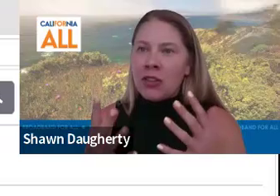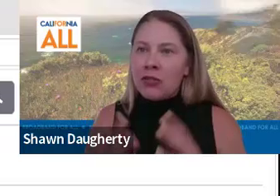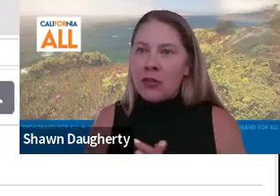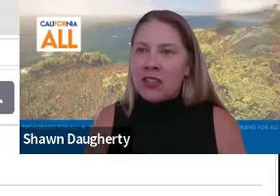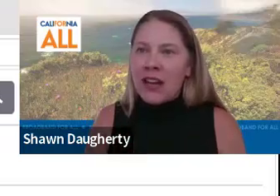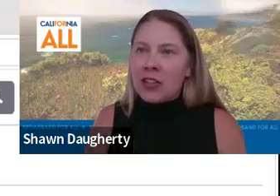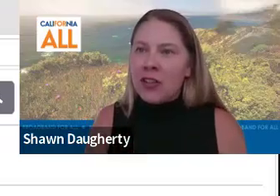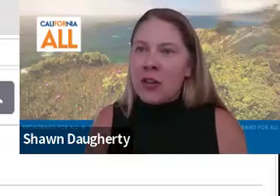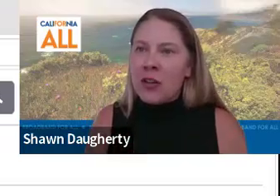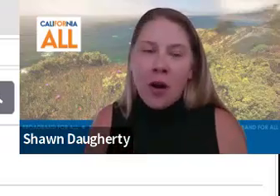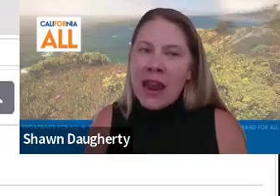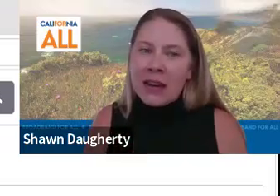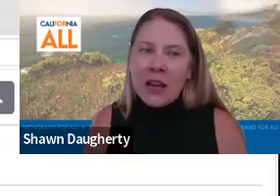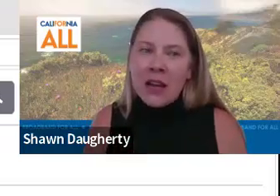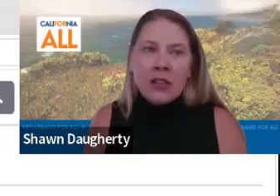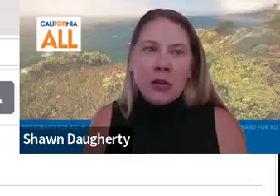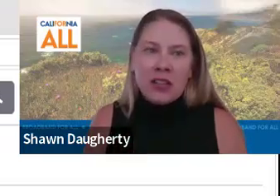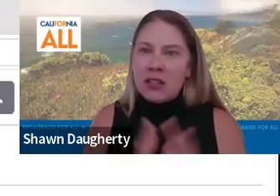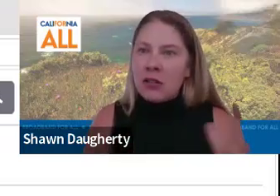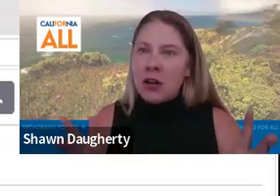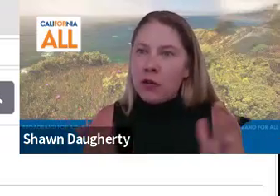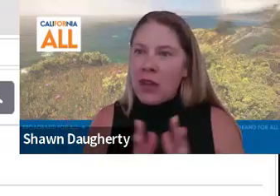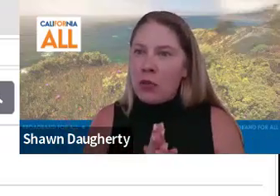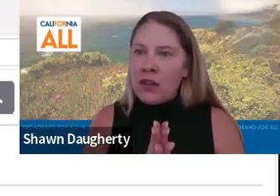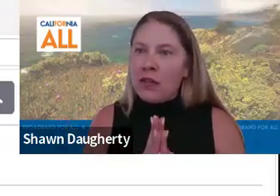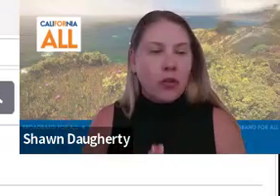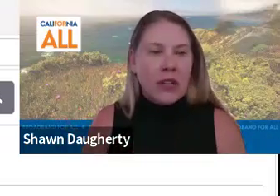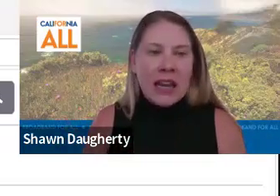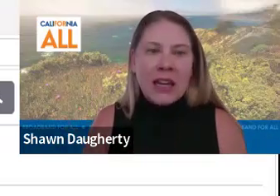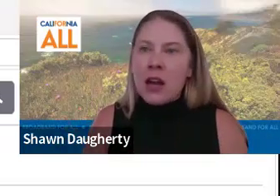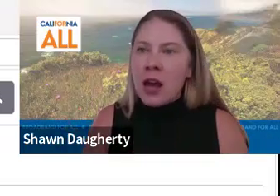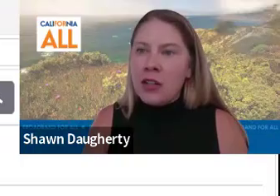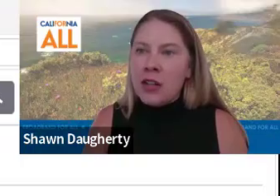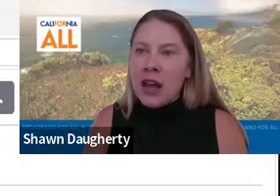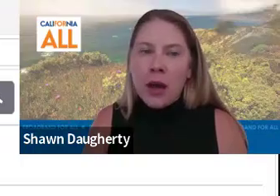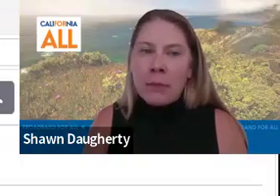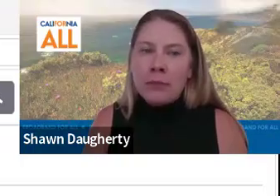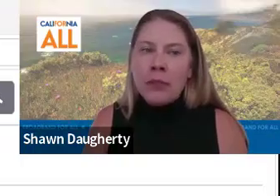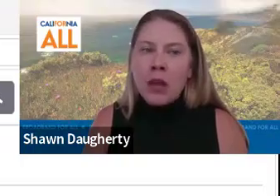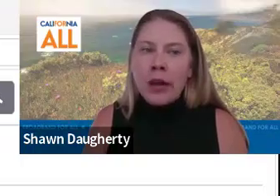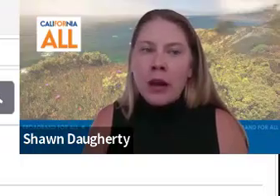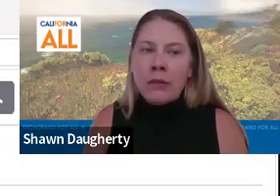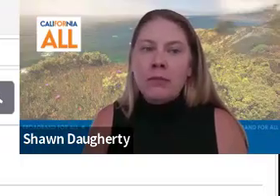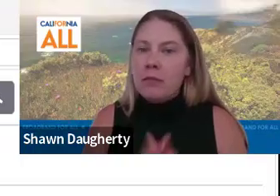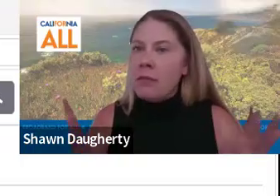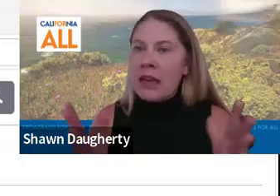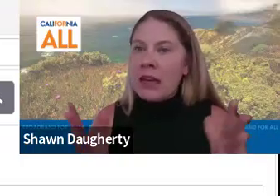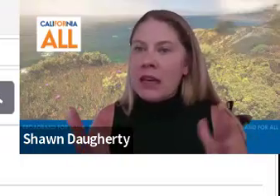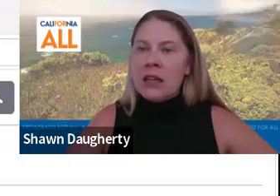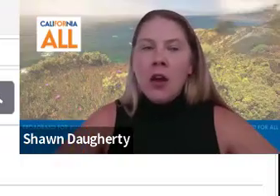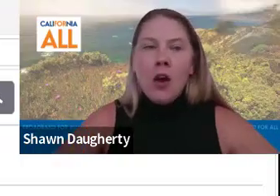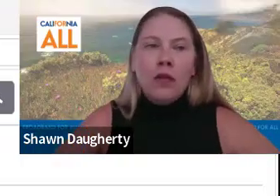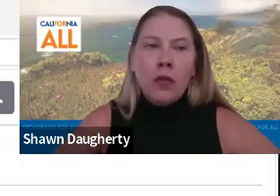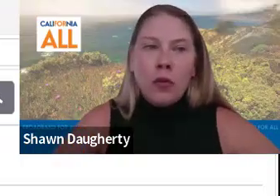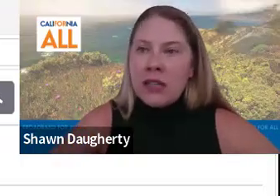that those connections are made. So this is a form that we've created to help make it easy for the